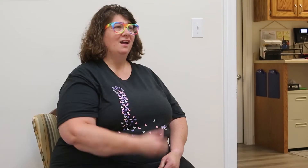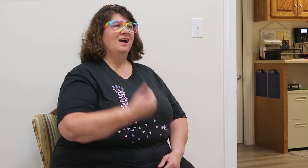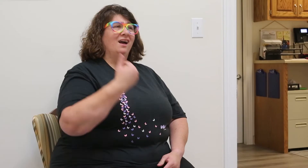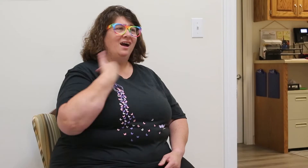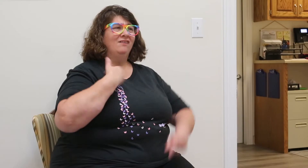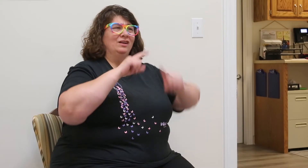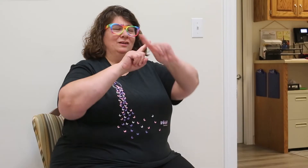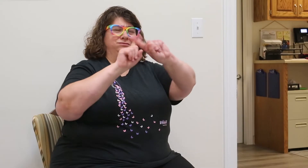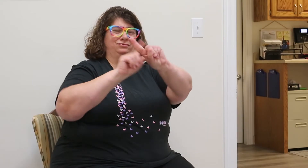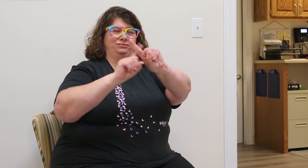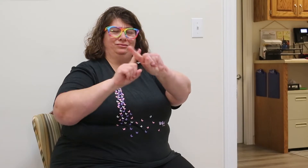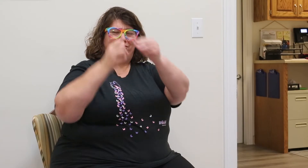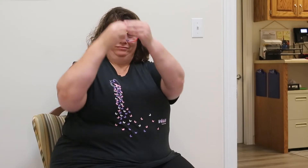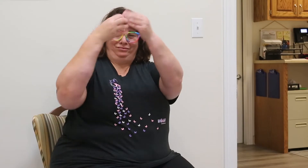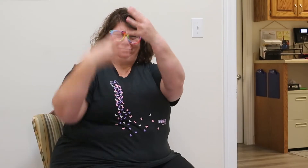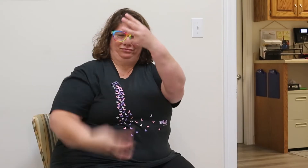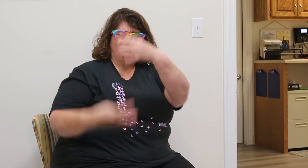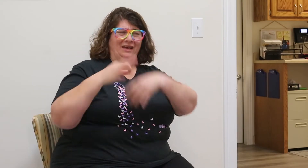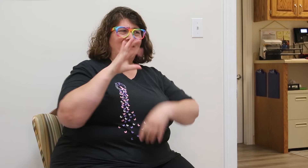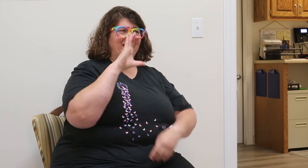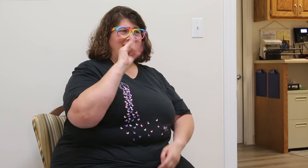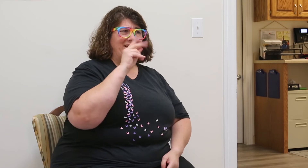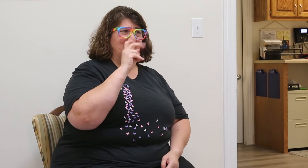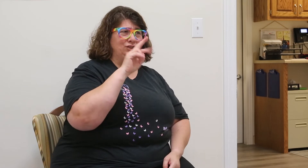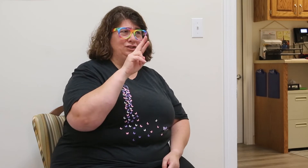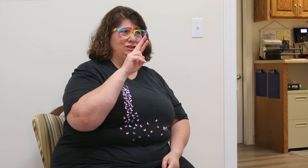With the most of the types of cancer,